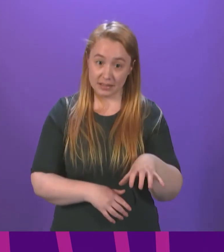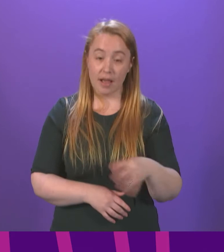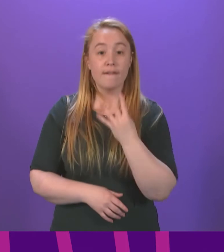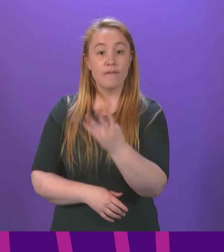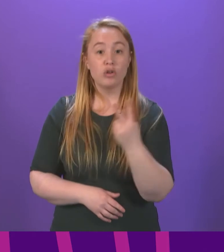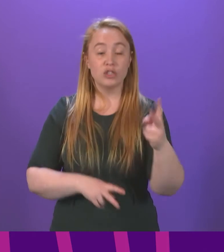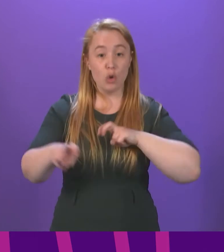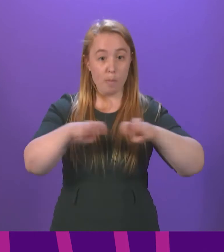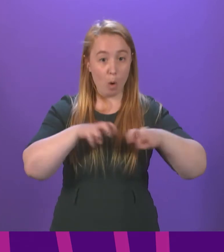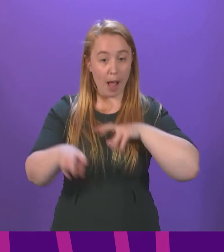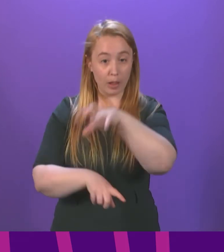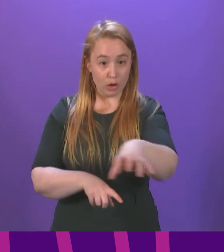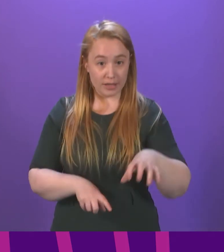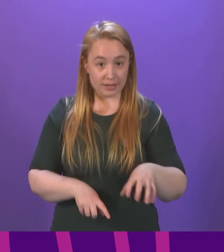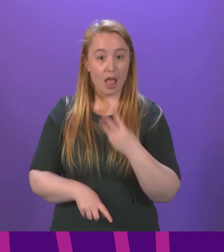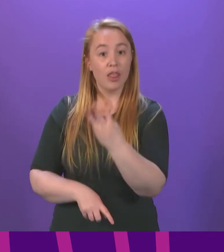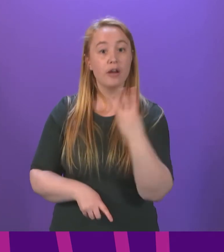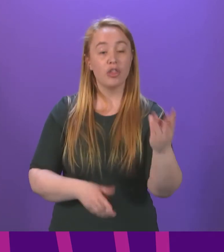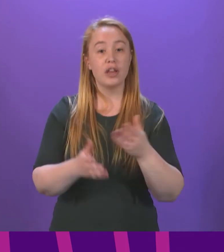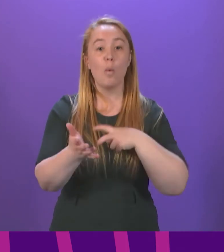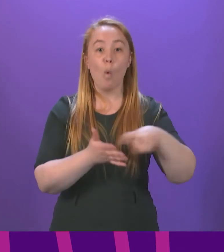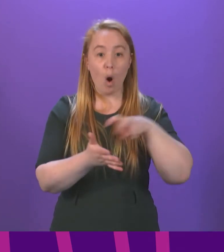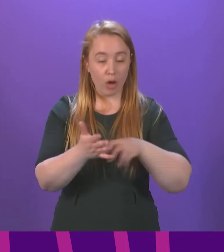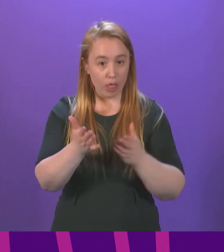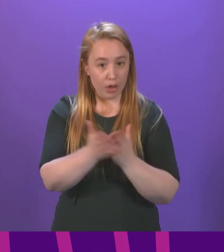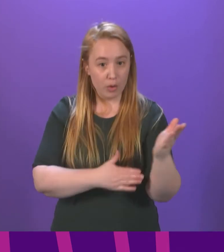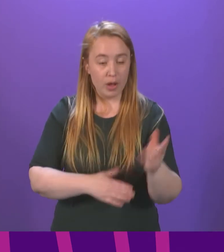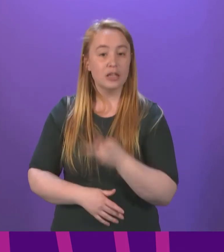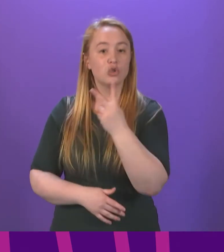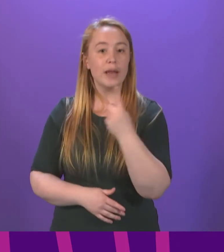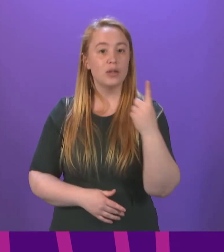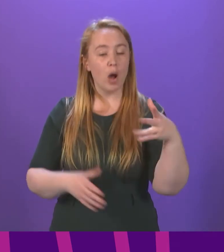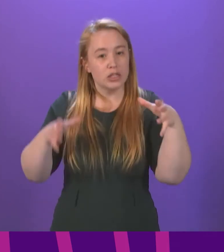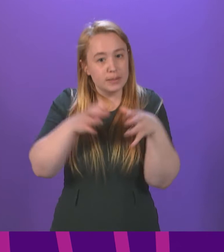mobile testing units, 33 walk-through local test sites and 21 small-scale test sites located